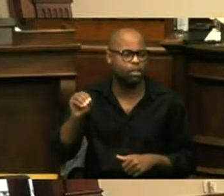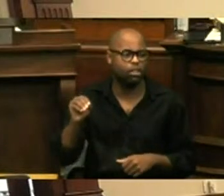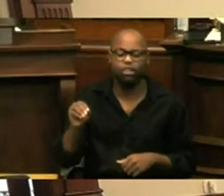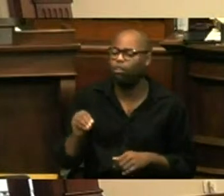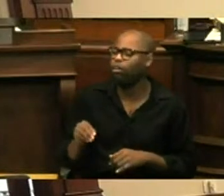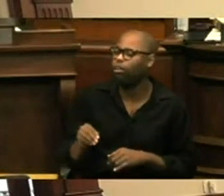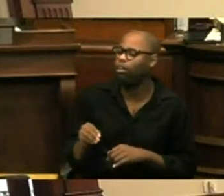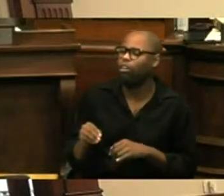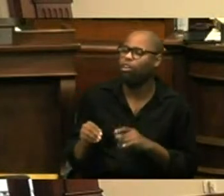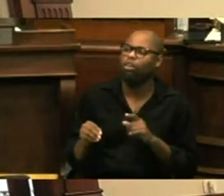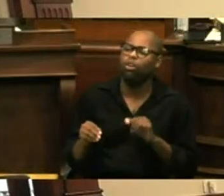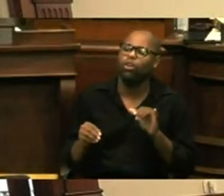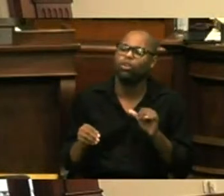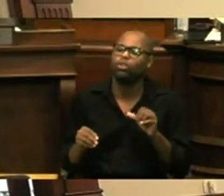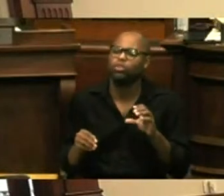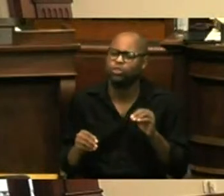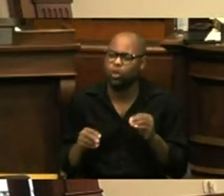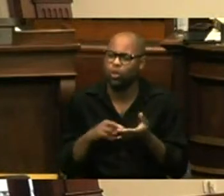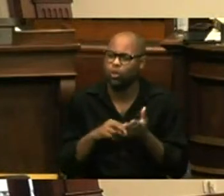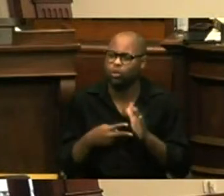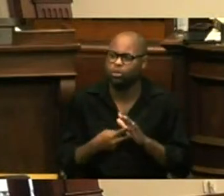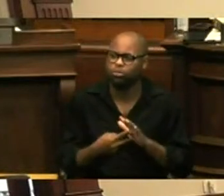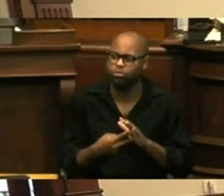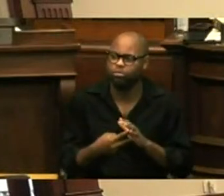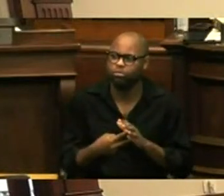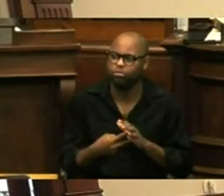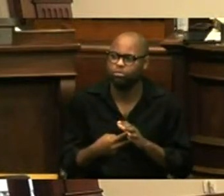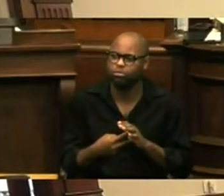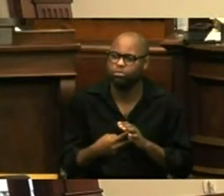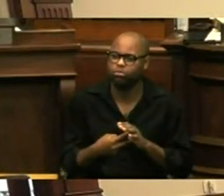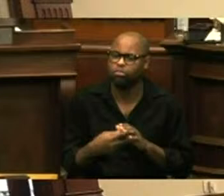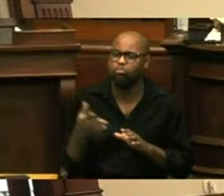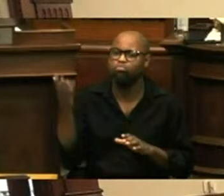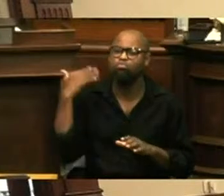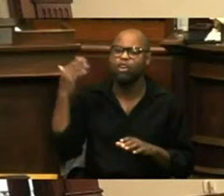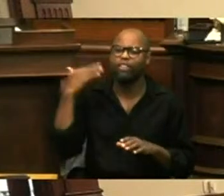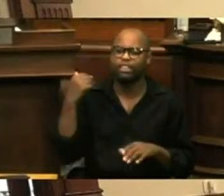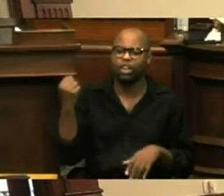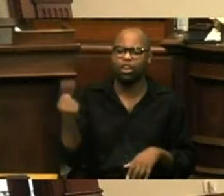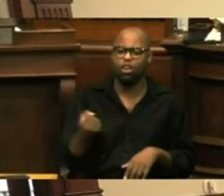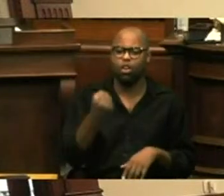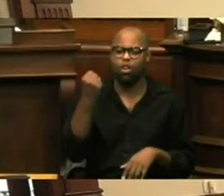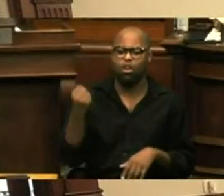there's an amendment from the